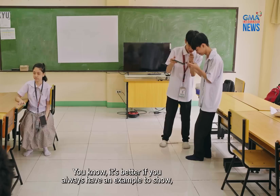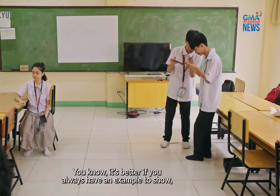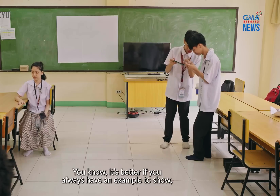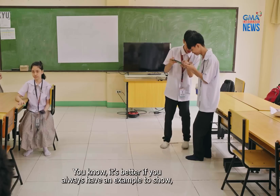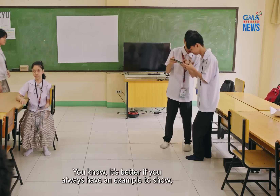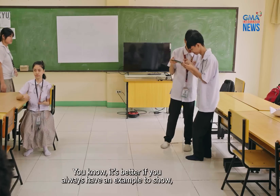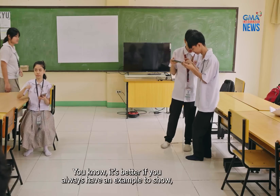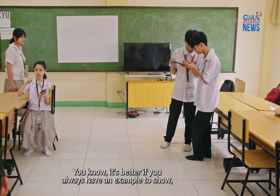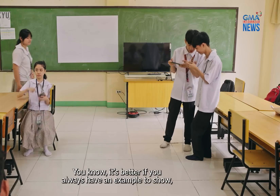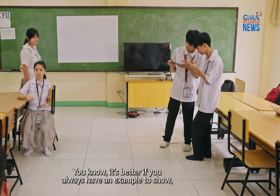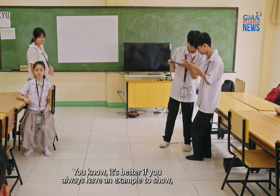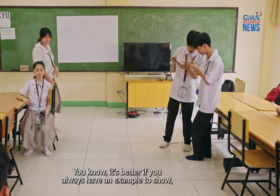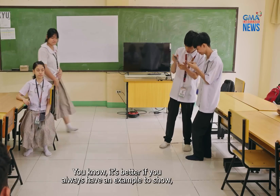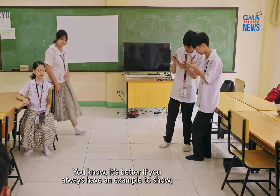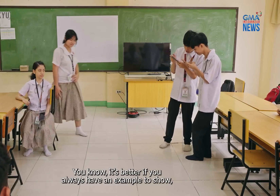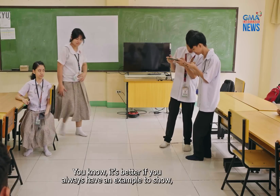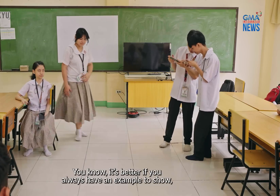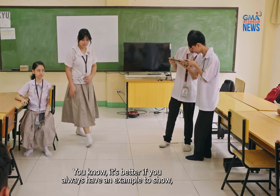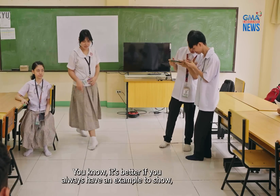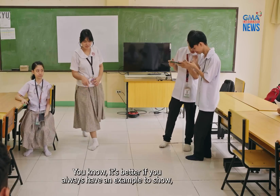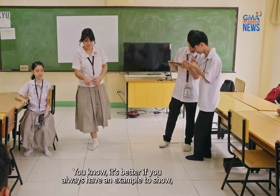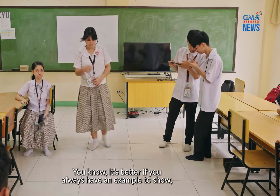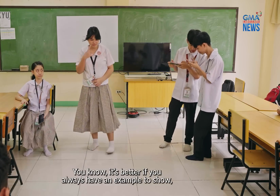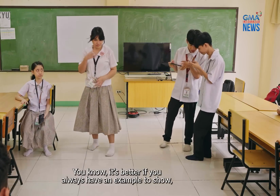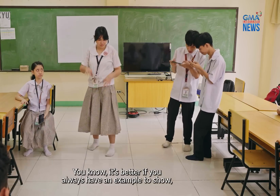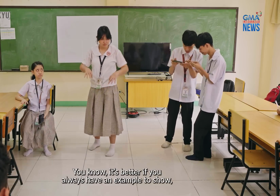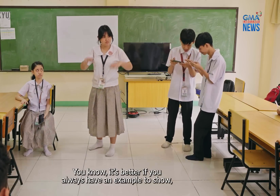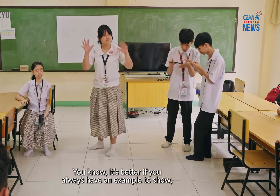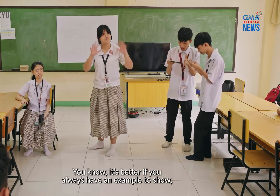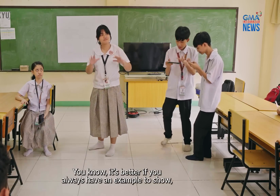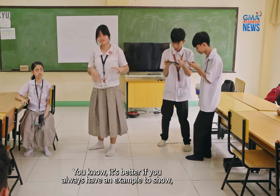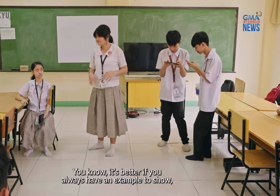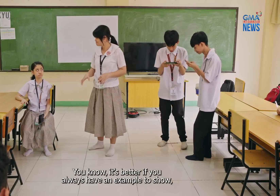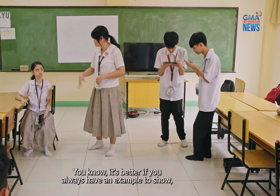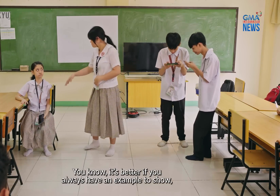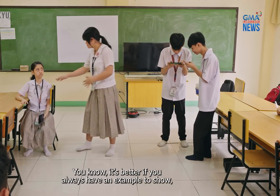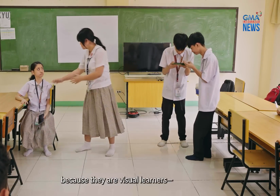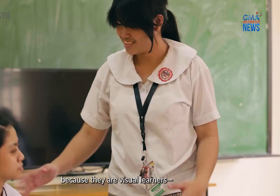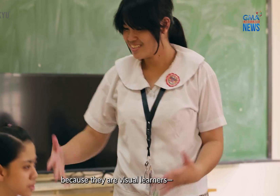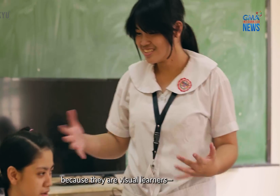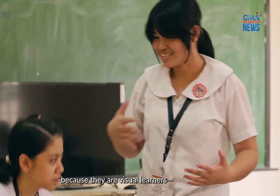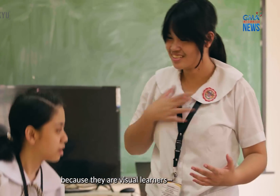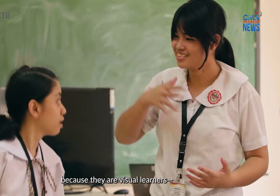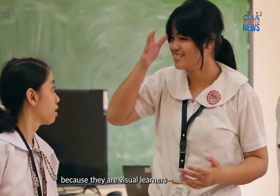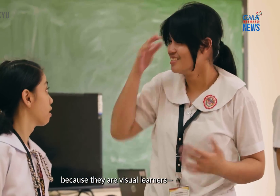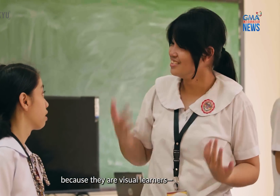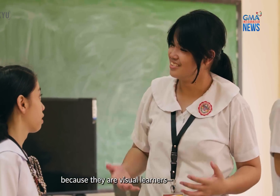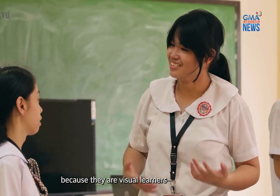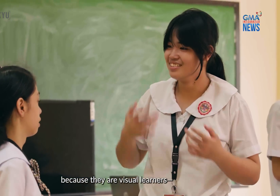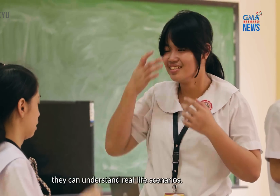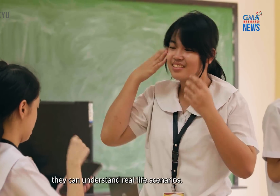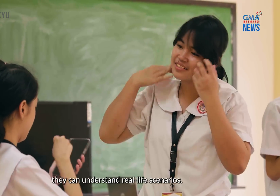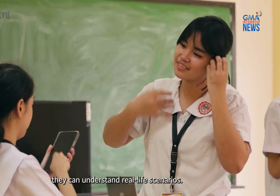because the water was really high and the typhoon was very strong.